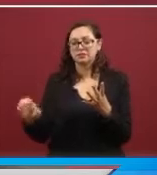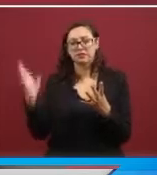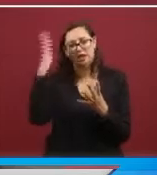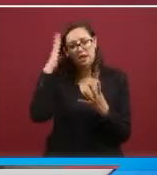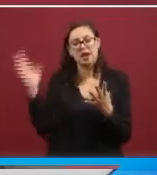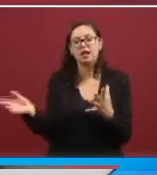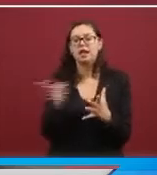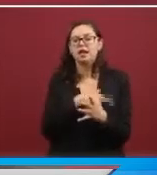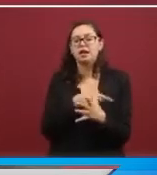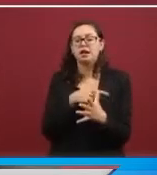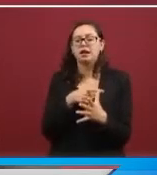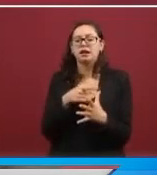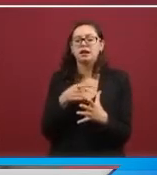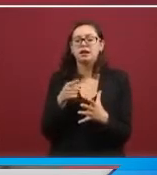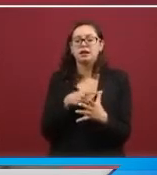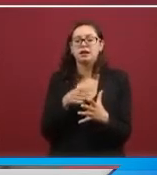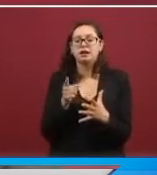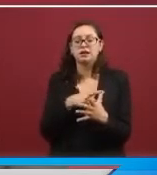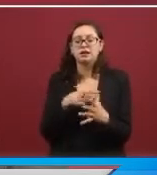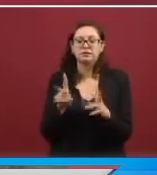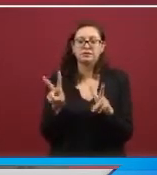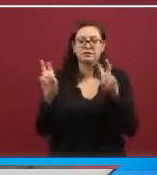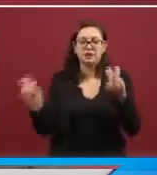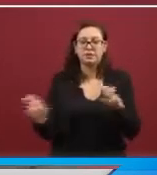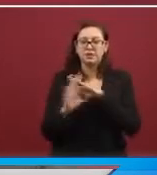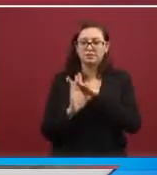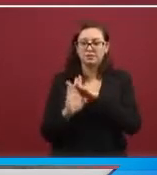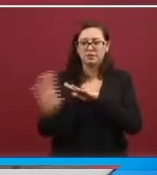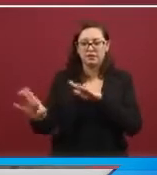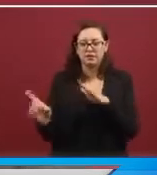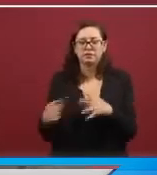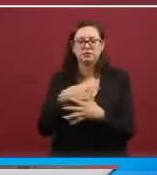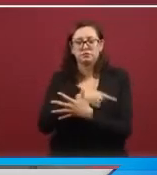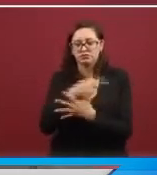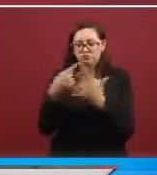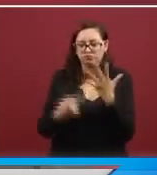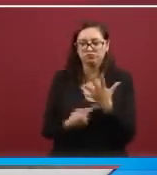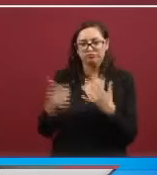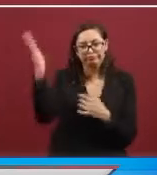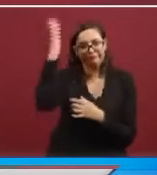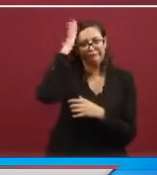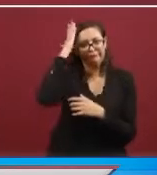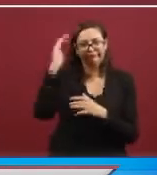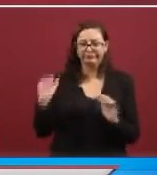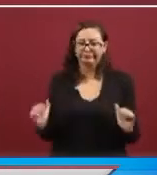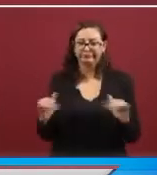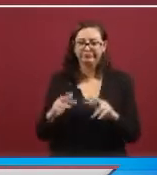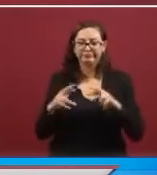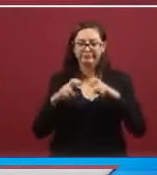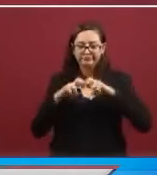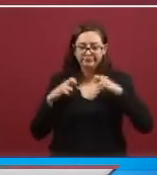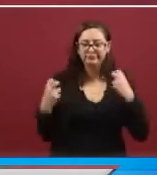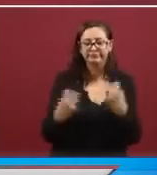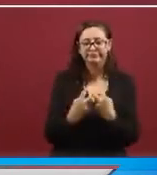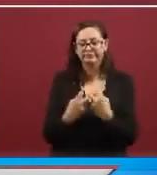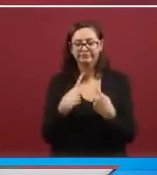There will be a meeting with the governors of Oaxaca, Chiapas, Tabasco, Veracruz and Campeche on Friday to assign State responsibilities